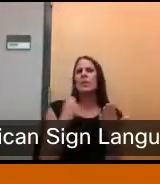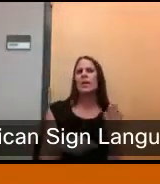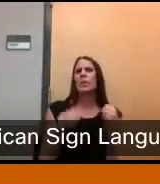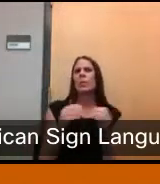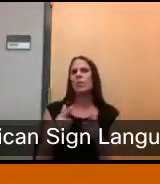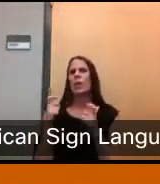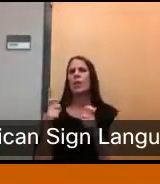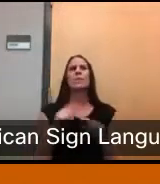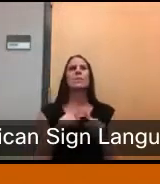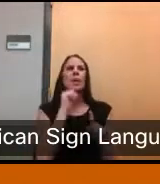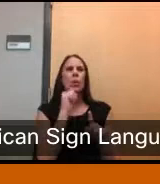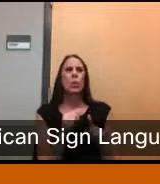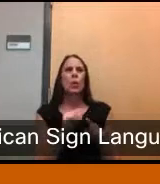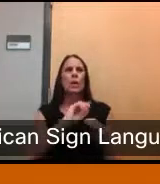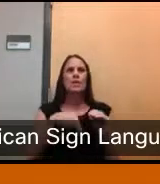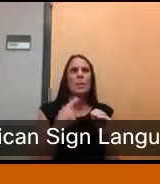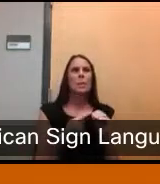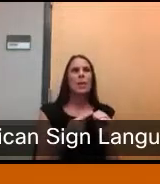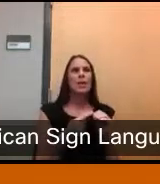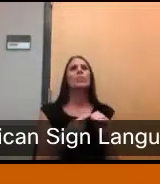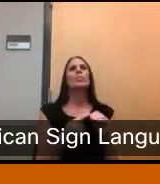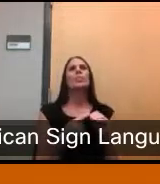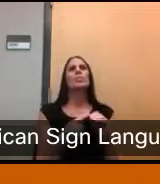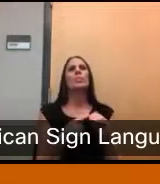not sort of harming the old fester in the front of the room. Like, they went really